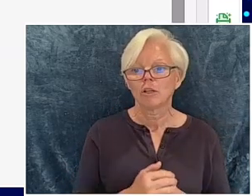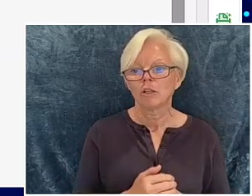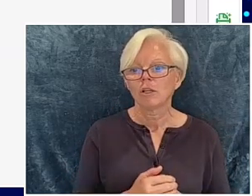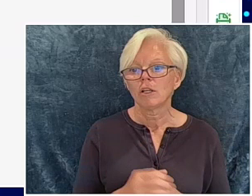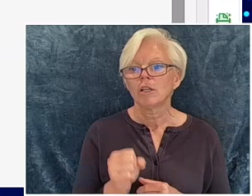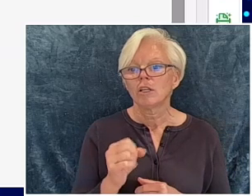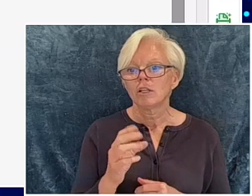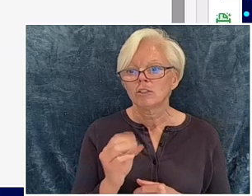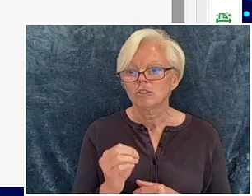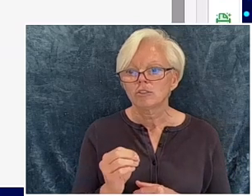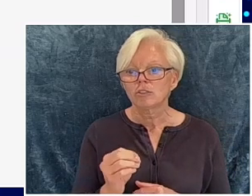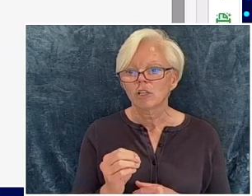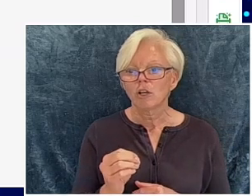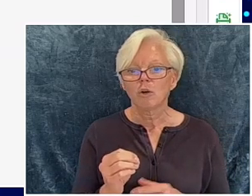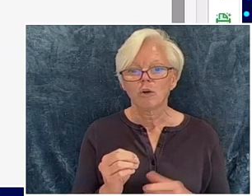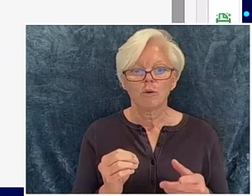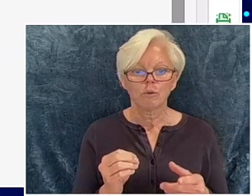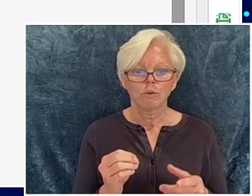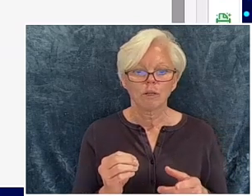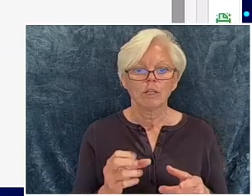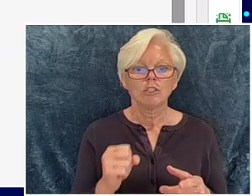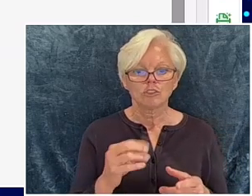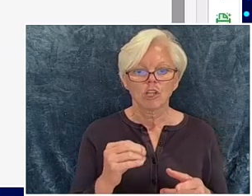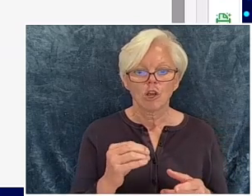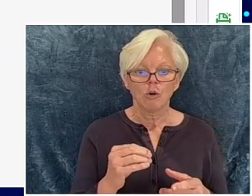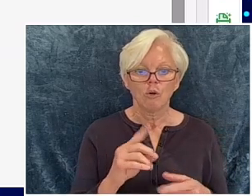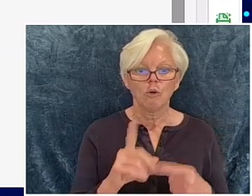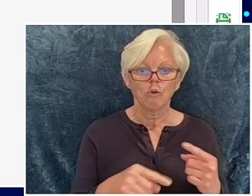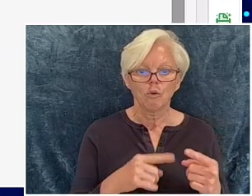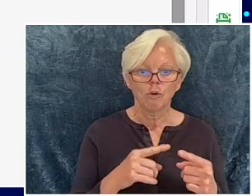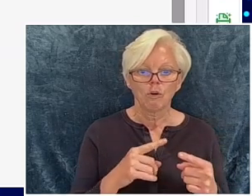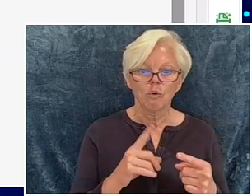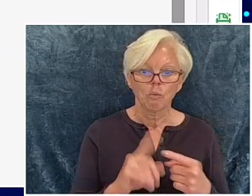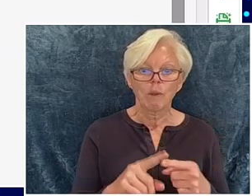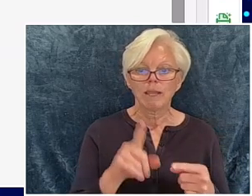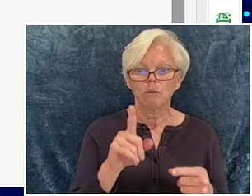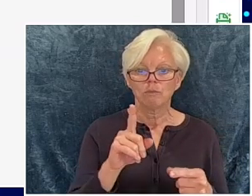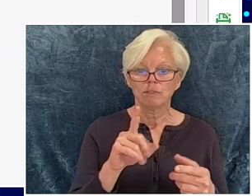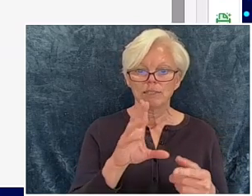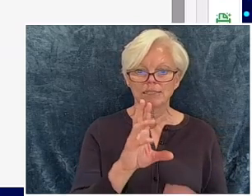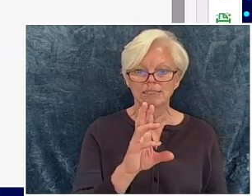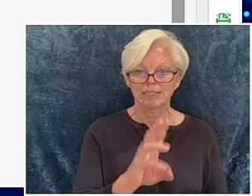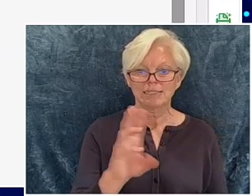student's written authorization under 668.165 (b)(1) romanette 2B, which is